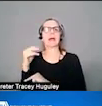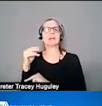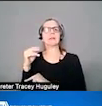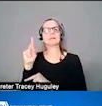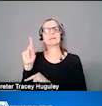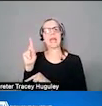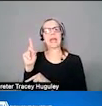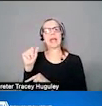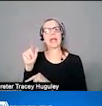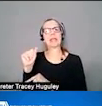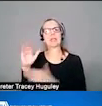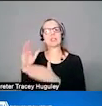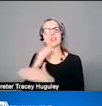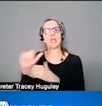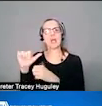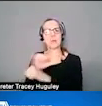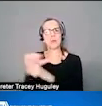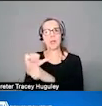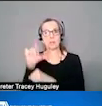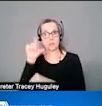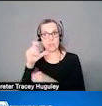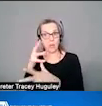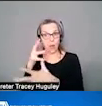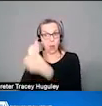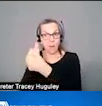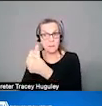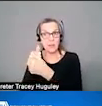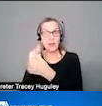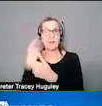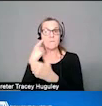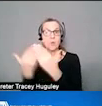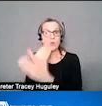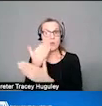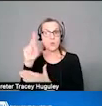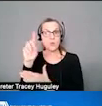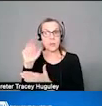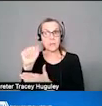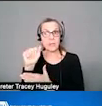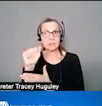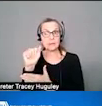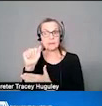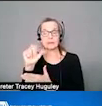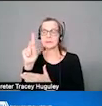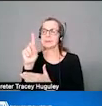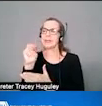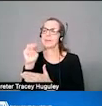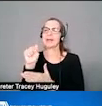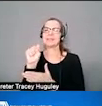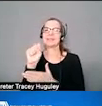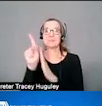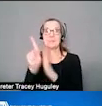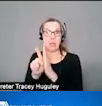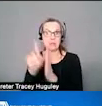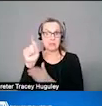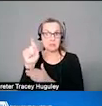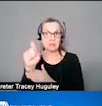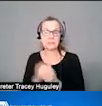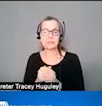and think about what you might need to update for this new DMS policy. And then, finally, we covered information in general here,